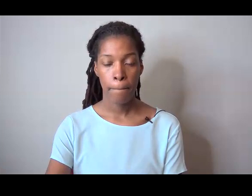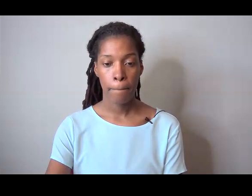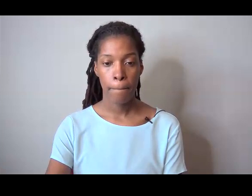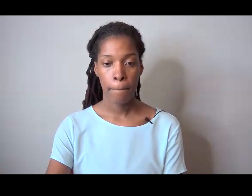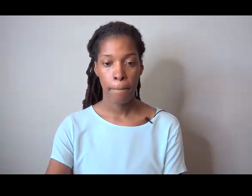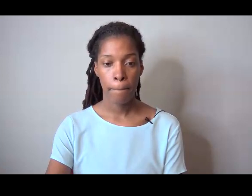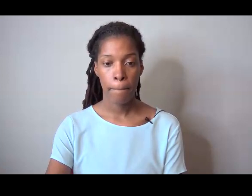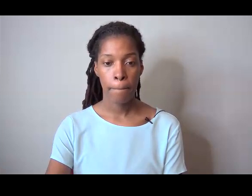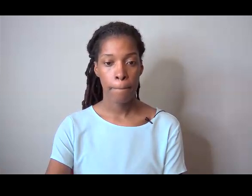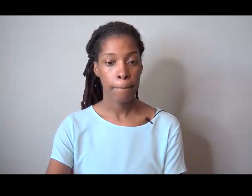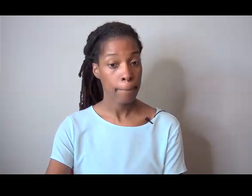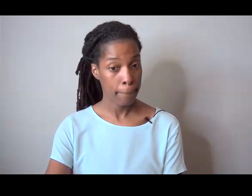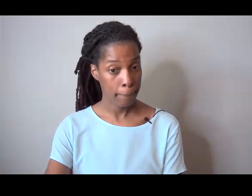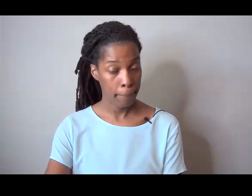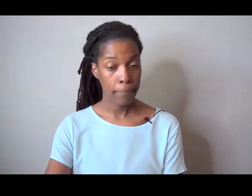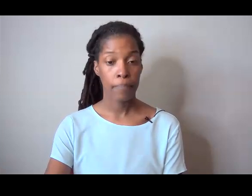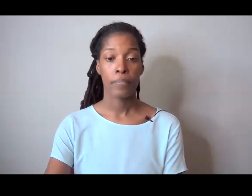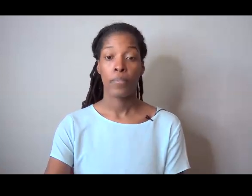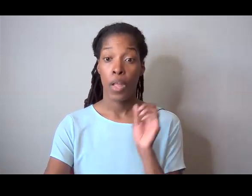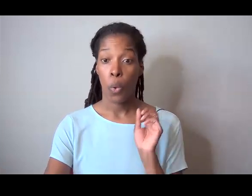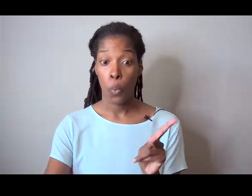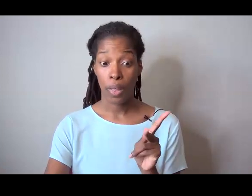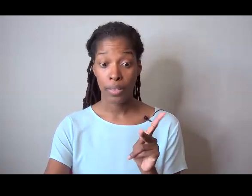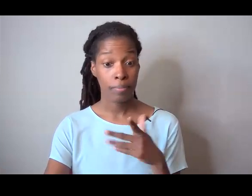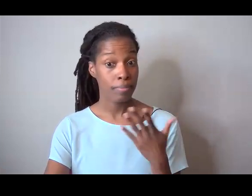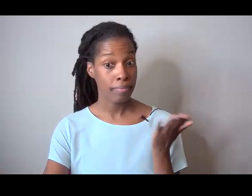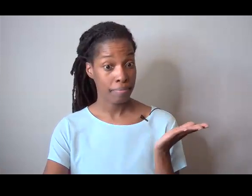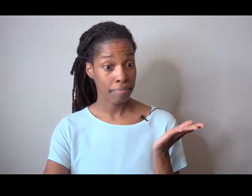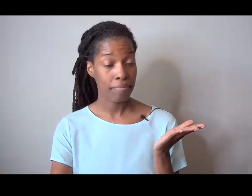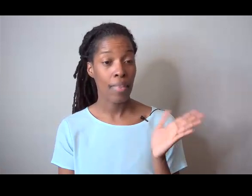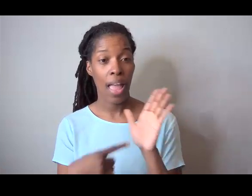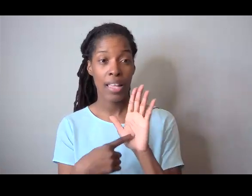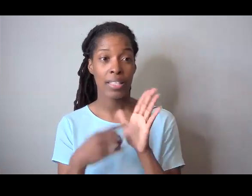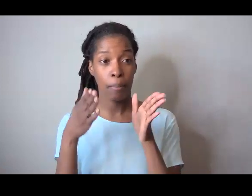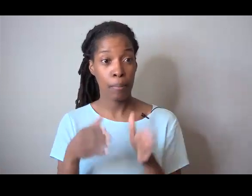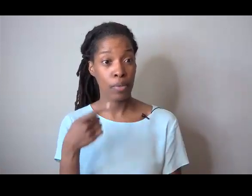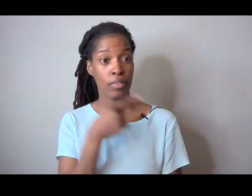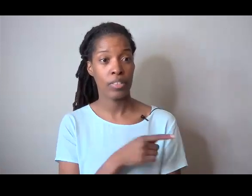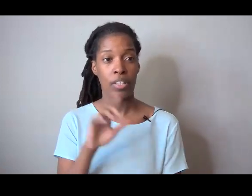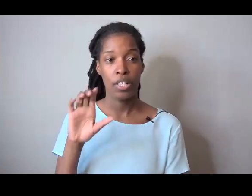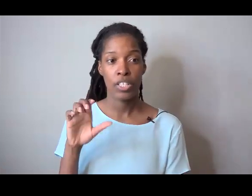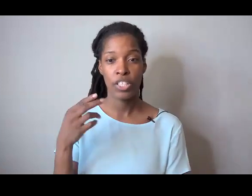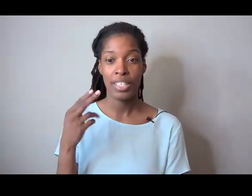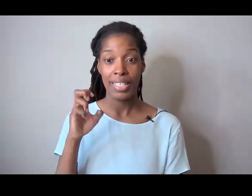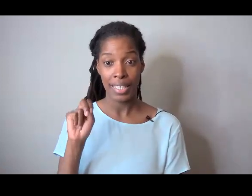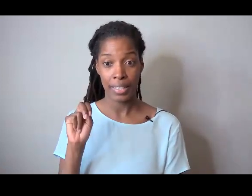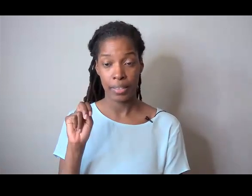Okay. So our example person is Chen. She's 28 years old and lives in Maryland.